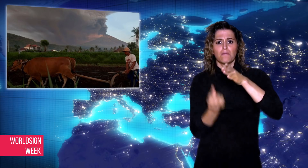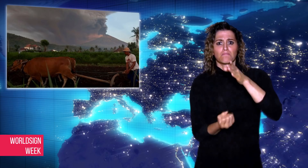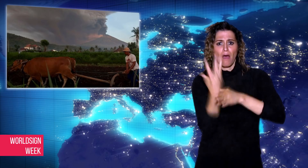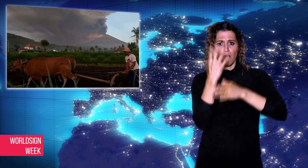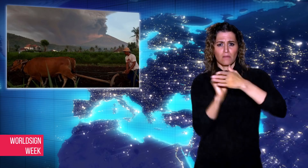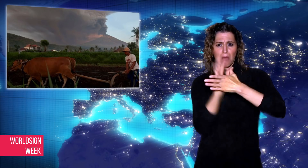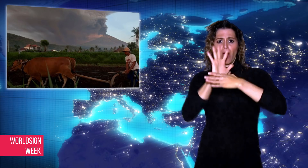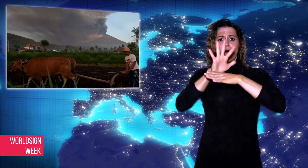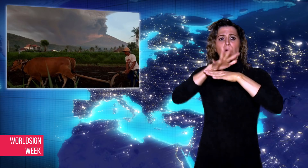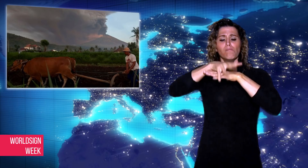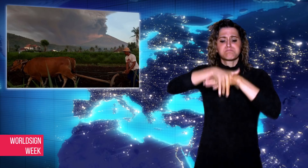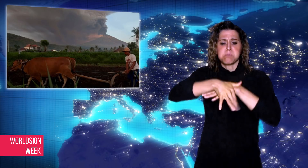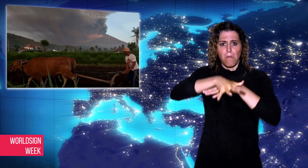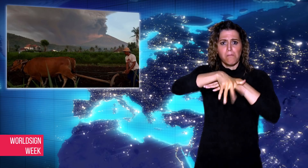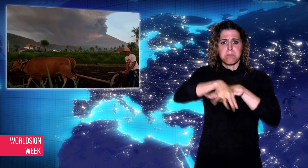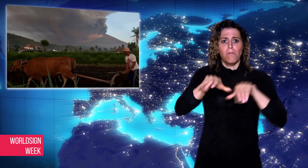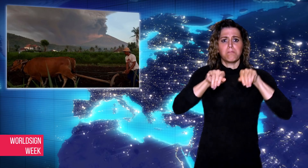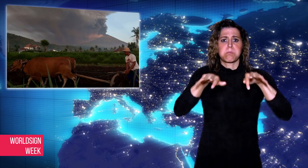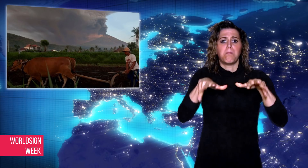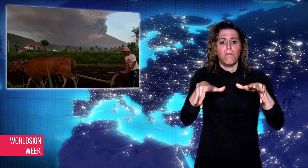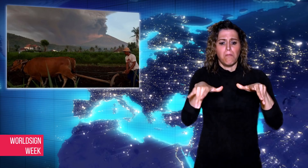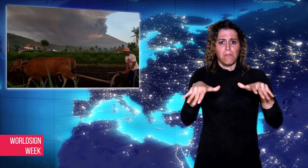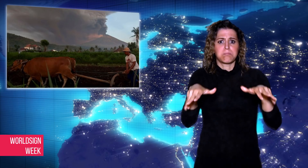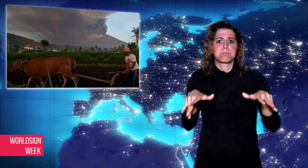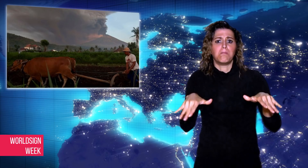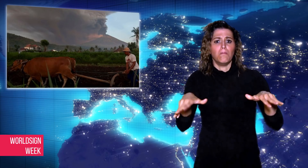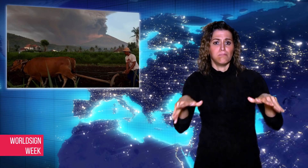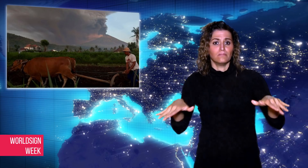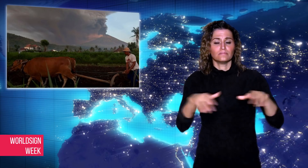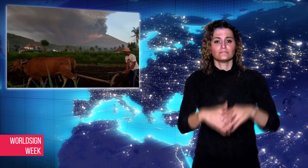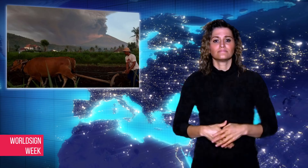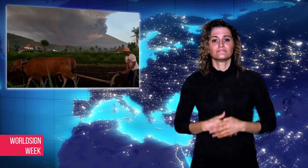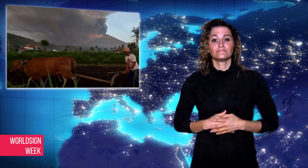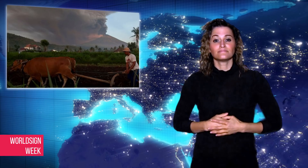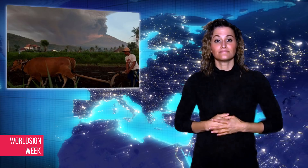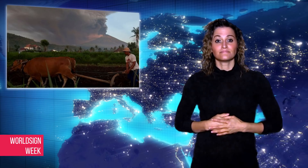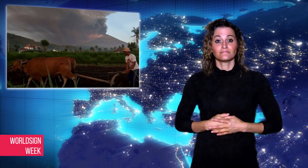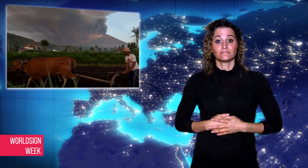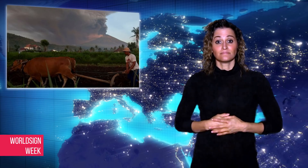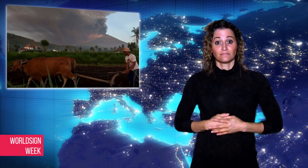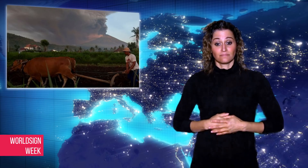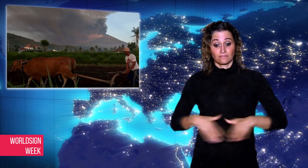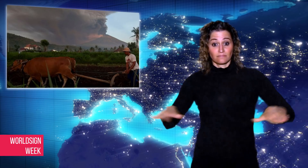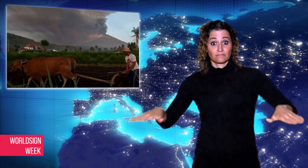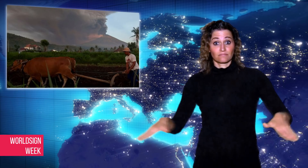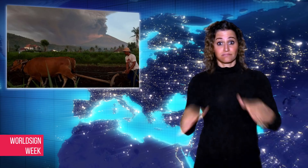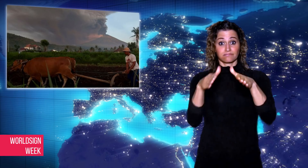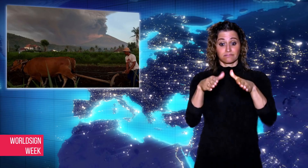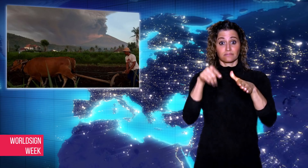75,000 people within kilometers around